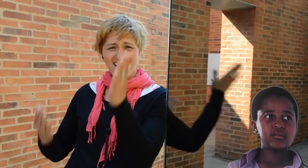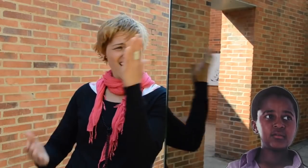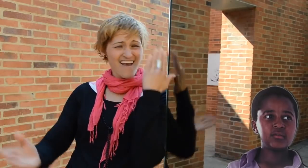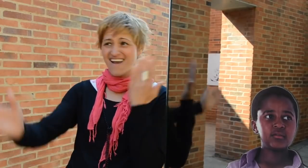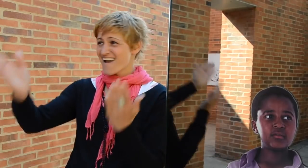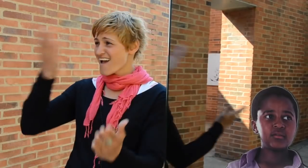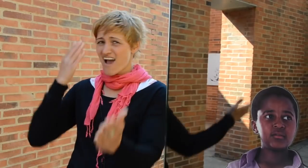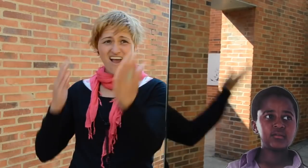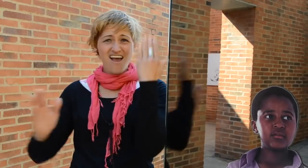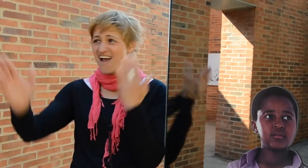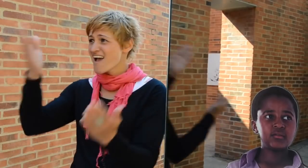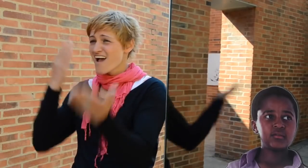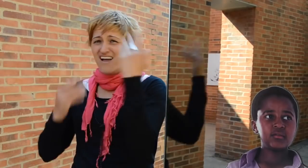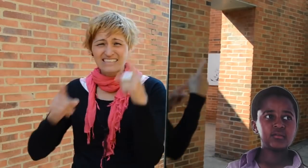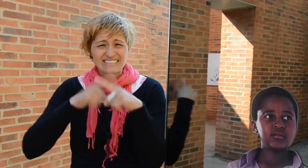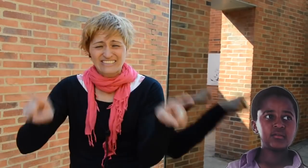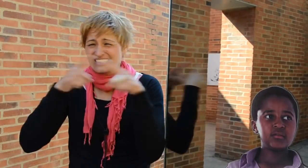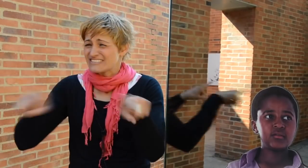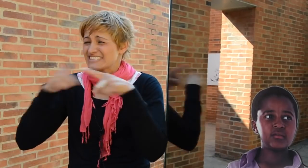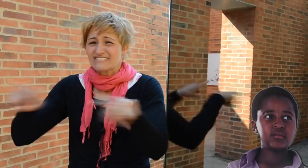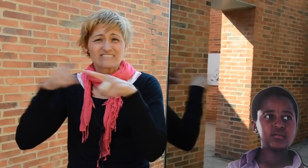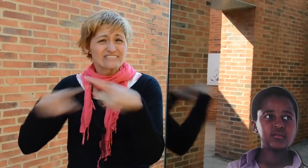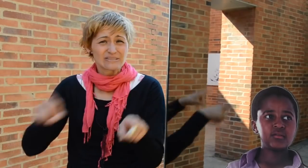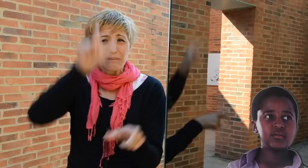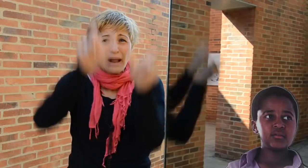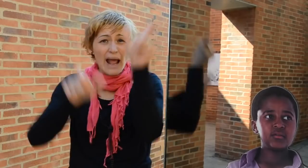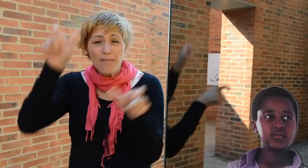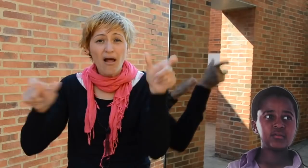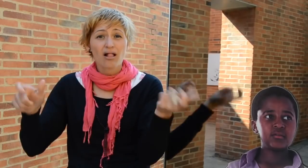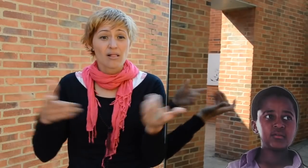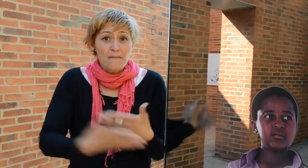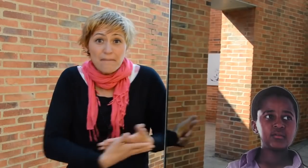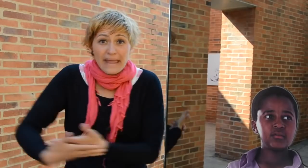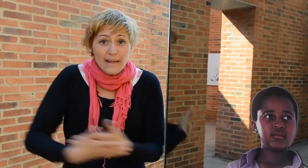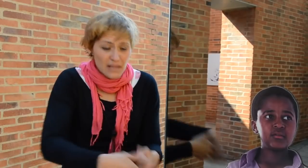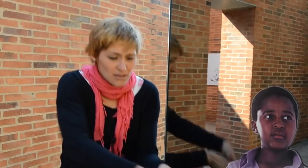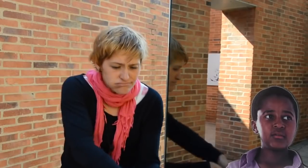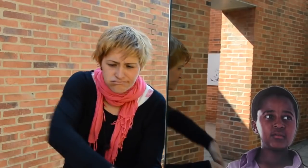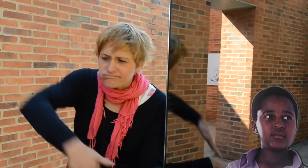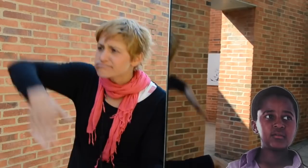Walking and passing pictures of different people from